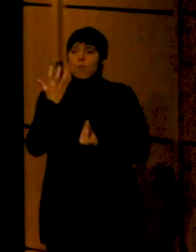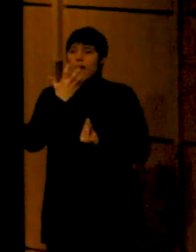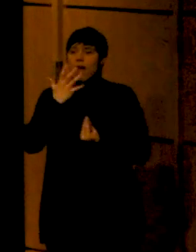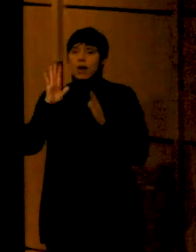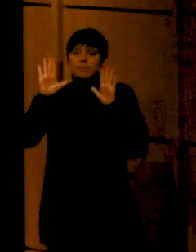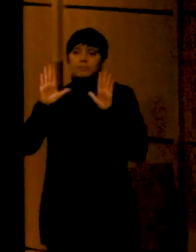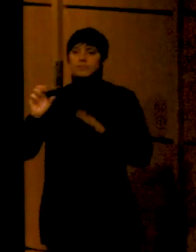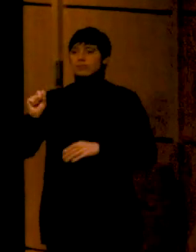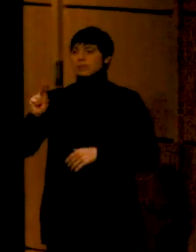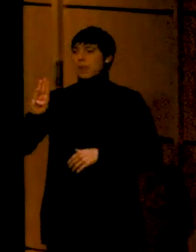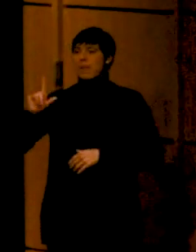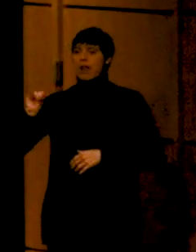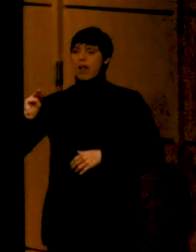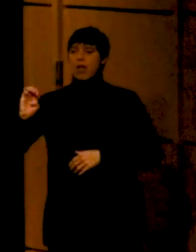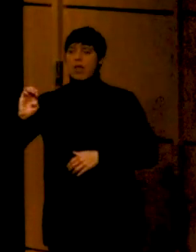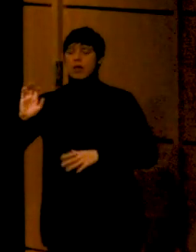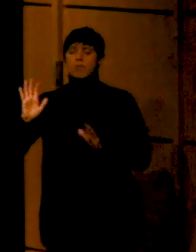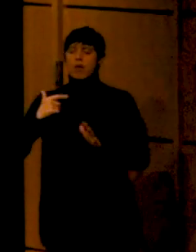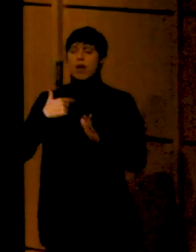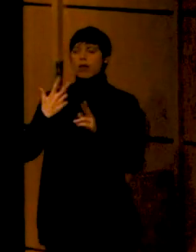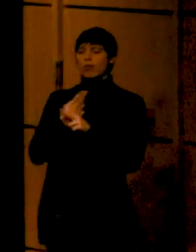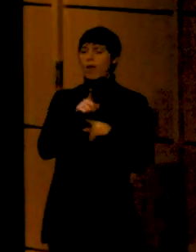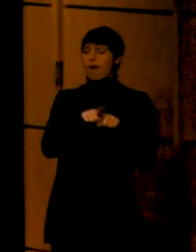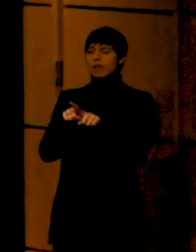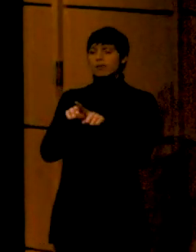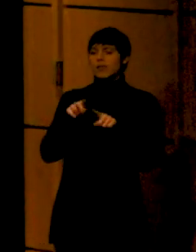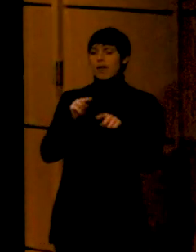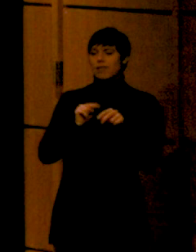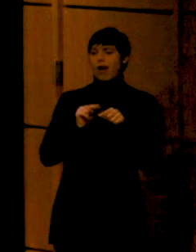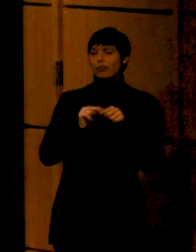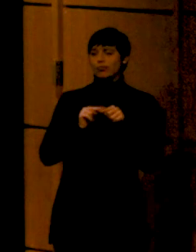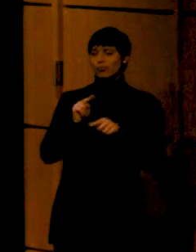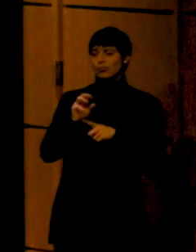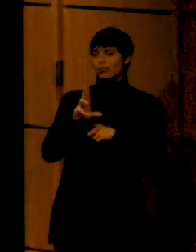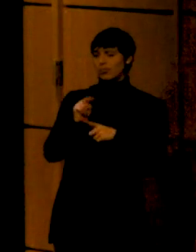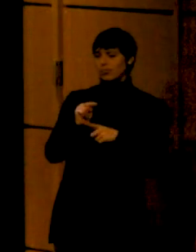theatrical performance and the like, a great play in sports.